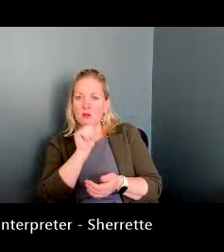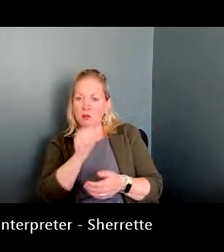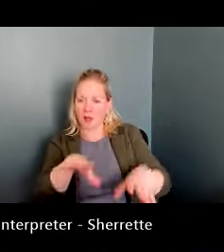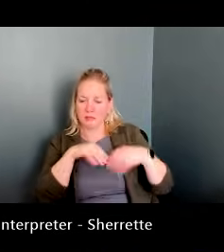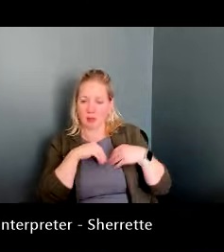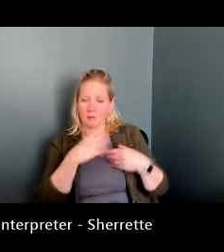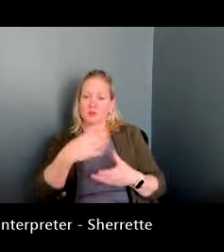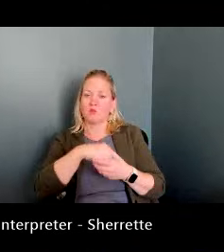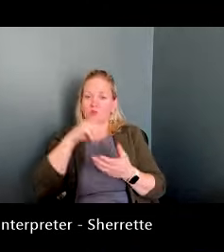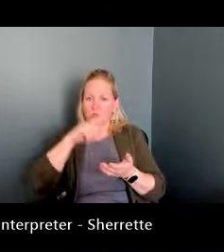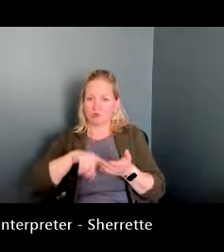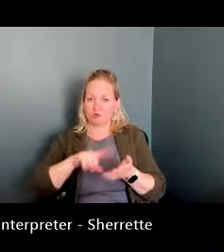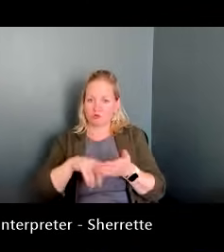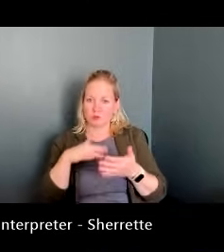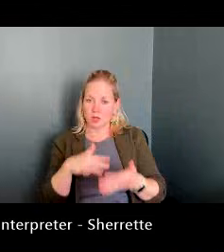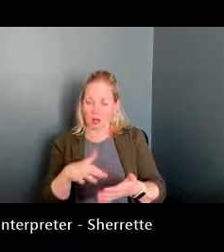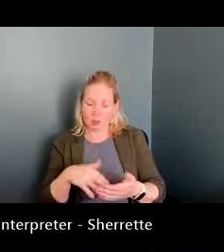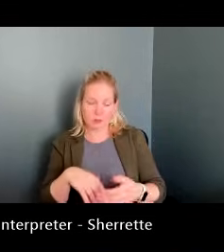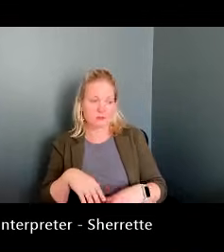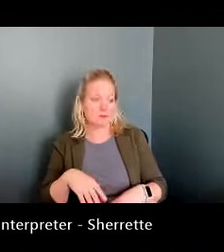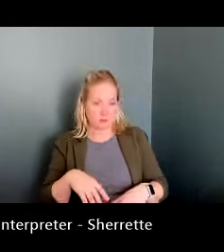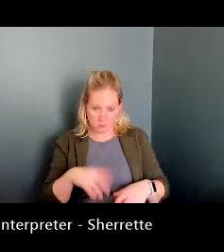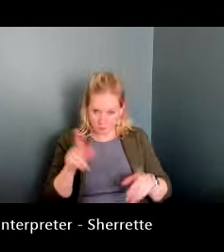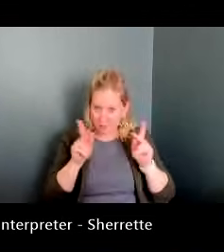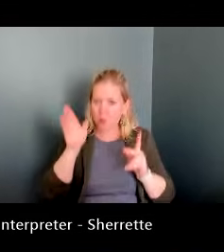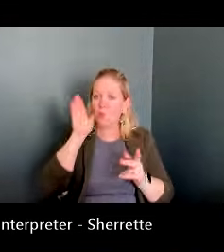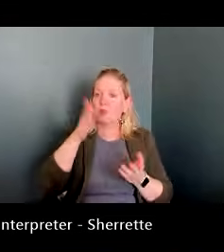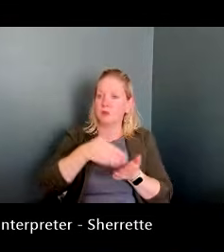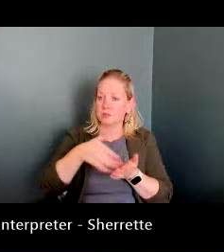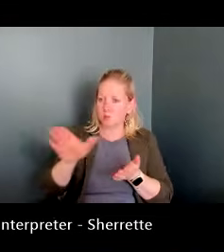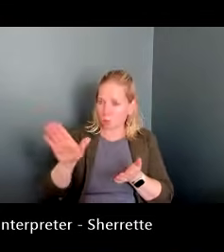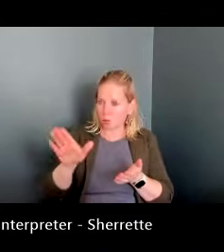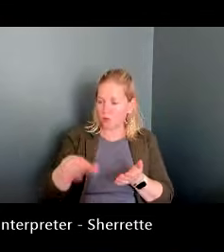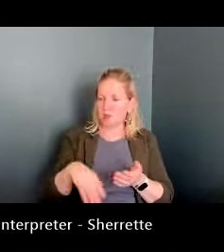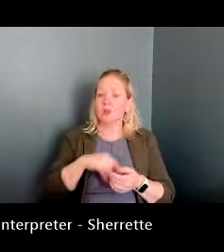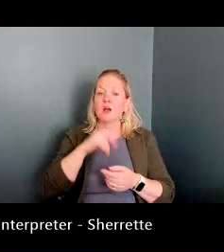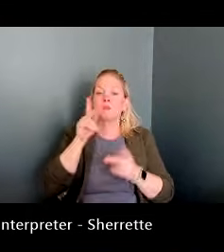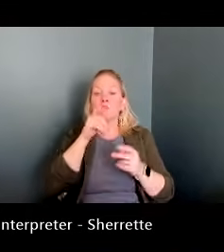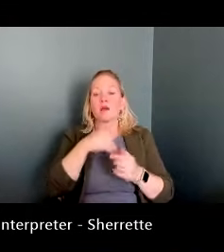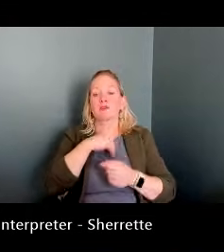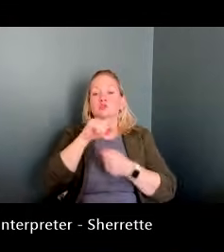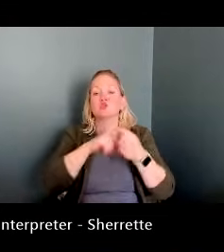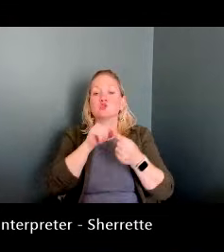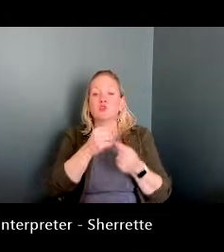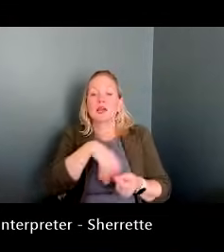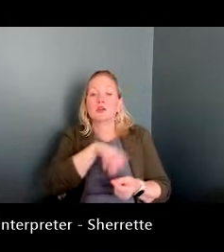People who have certain characteristics will be included because it makes them perhaps